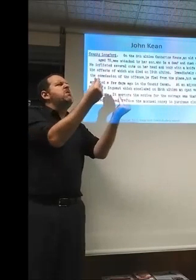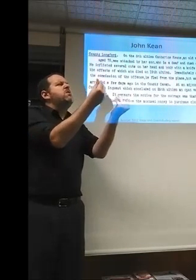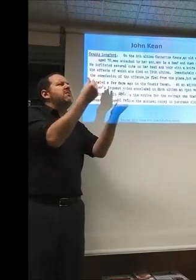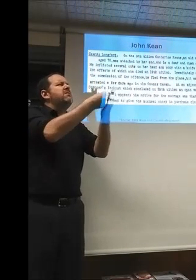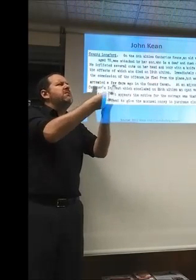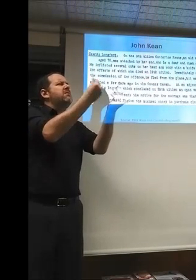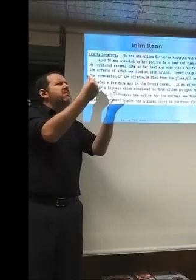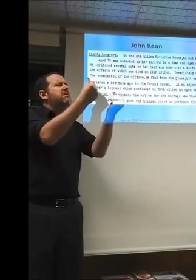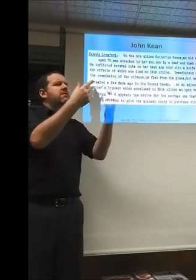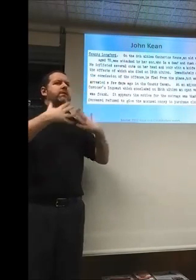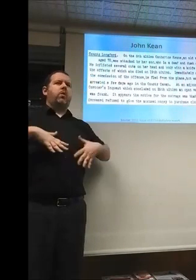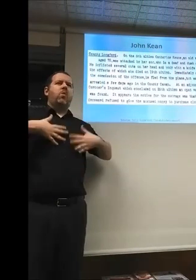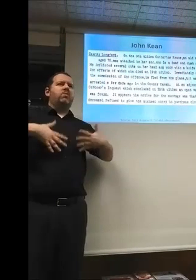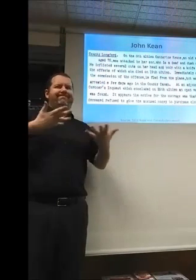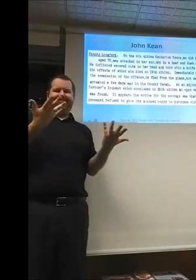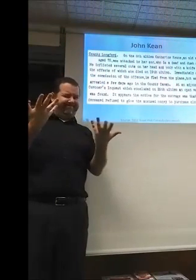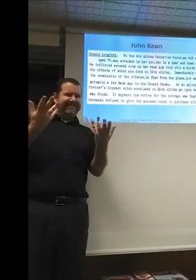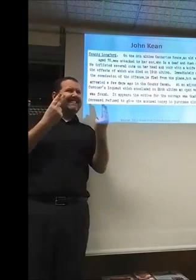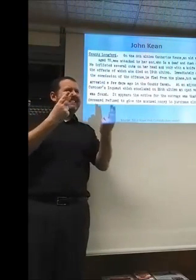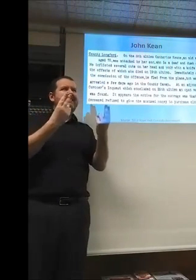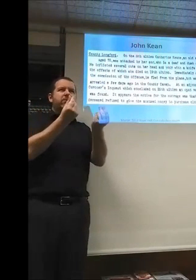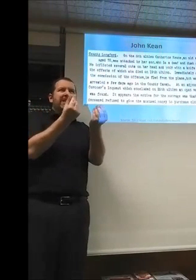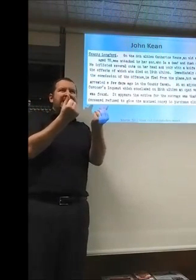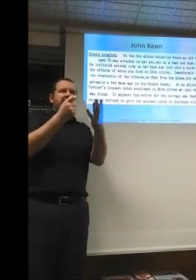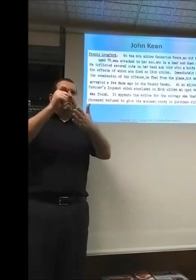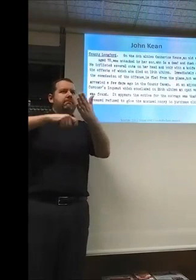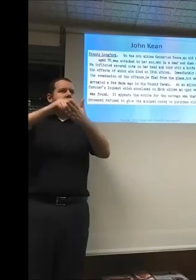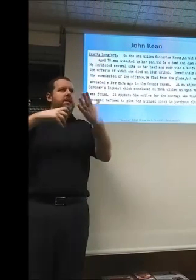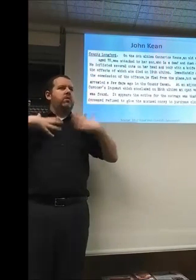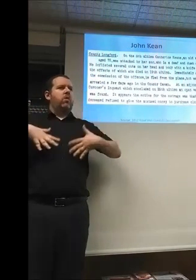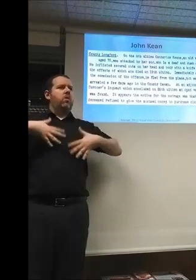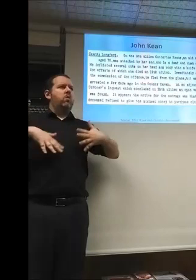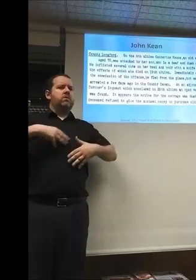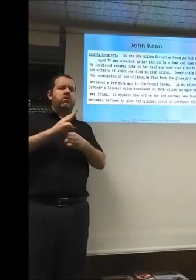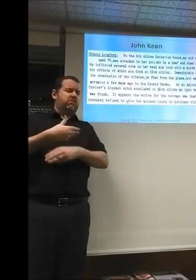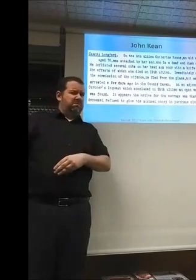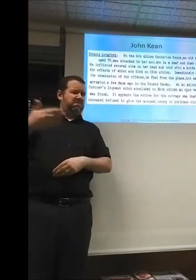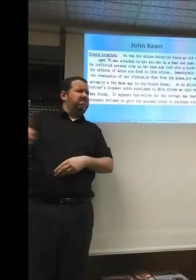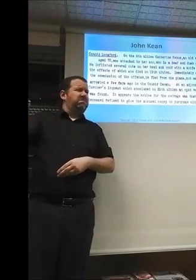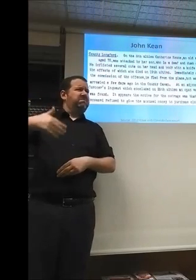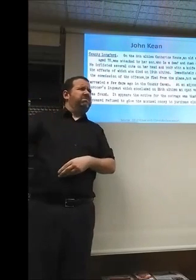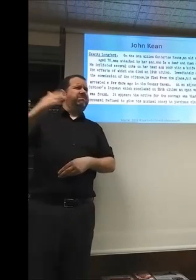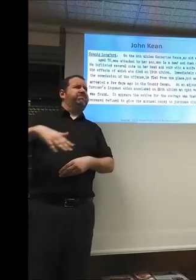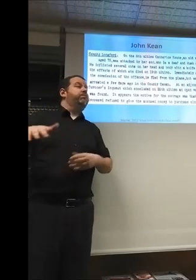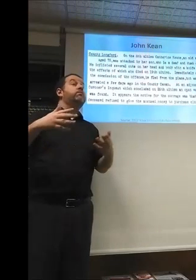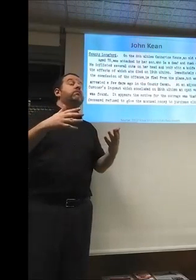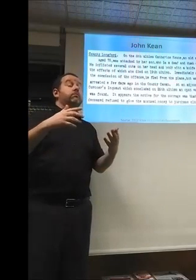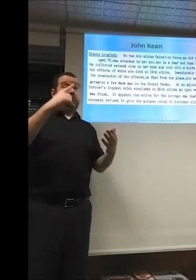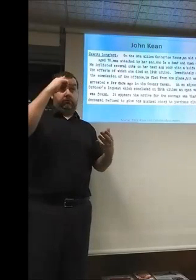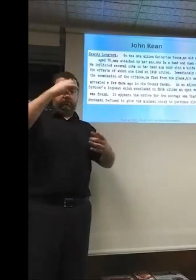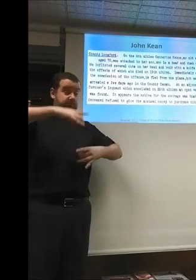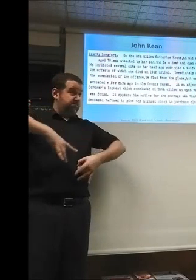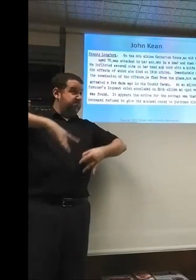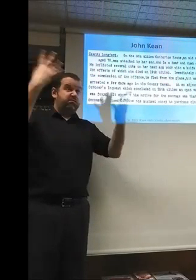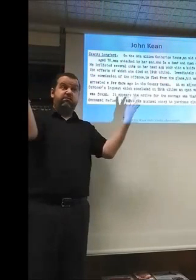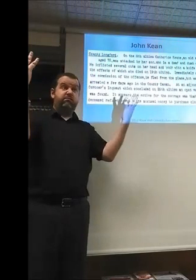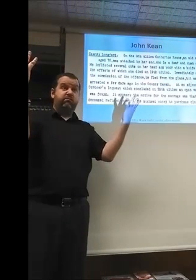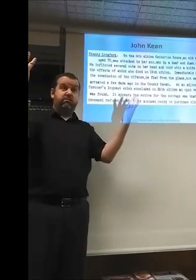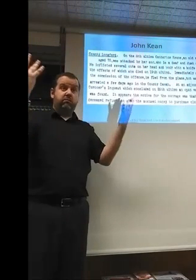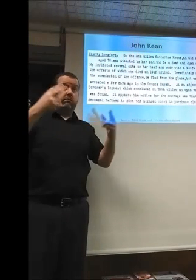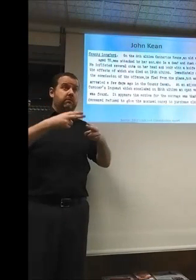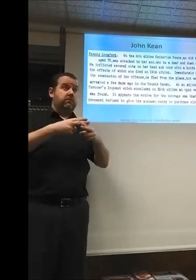you lie you have to go to hell.. ok maybe you don’t have to go to hell but just don’t